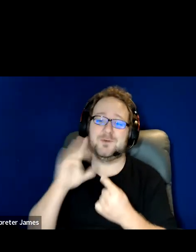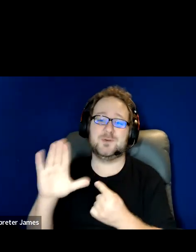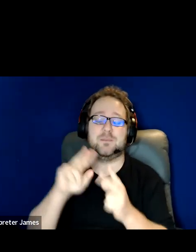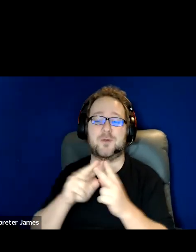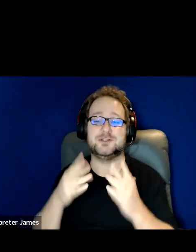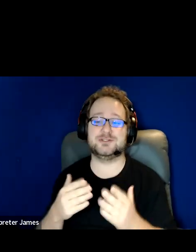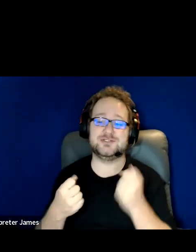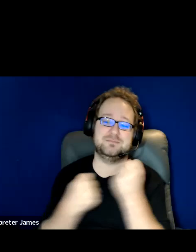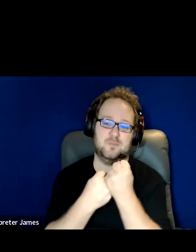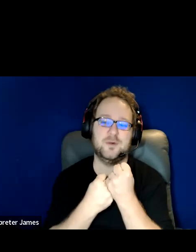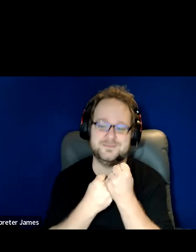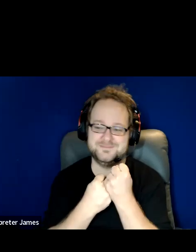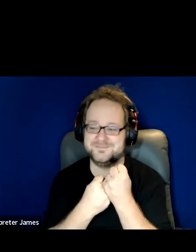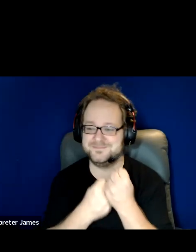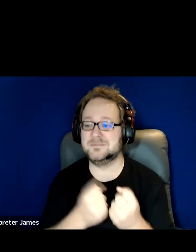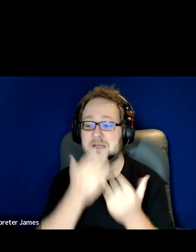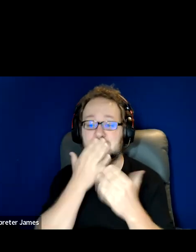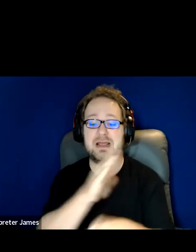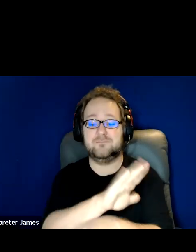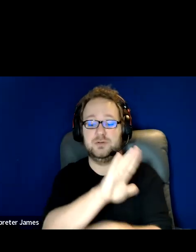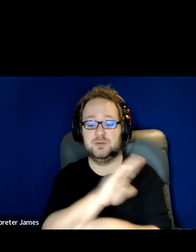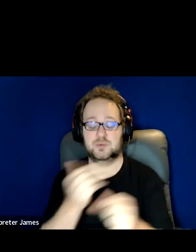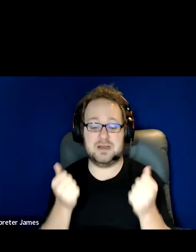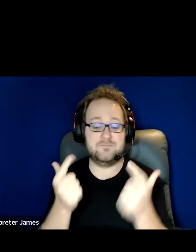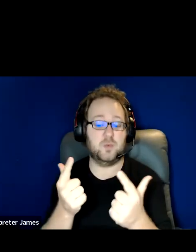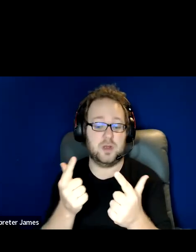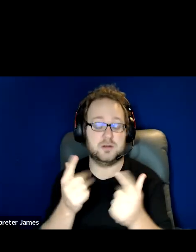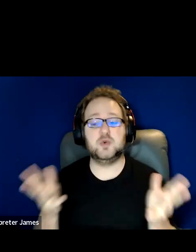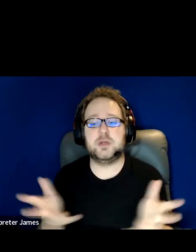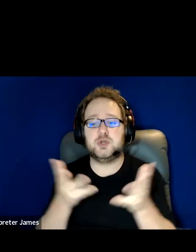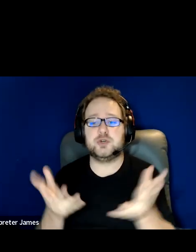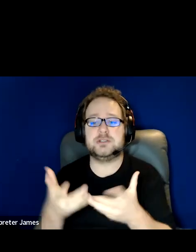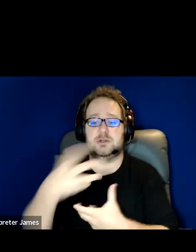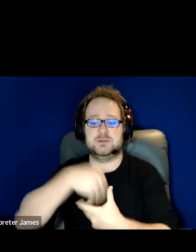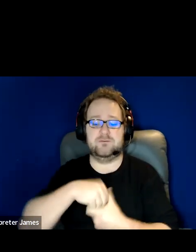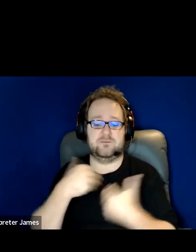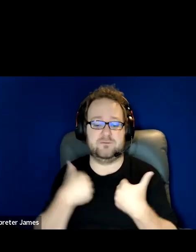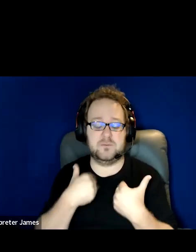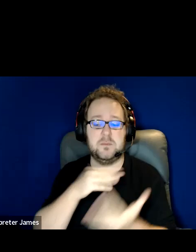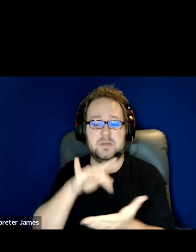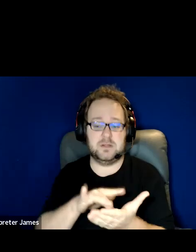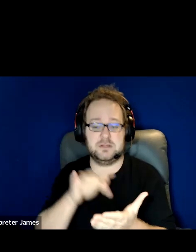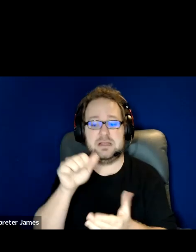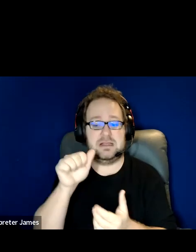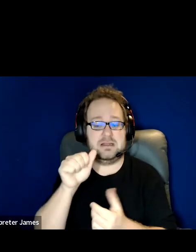And good afternoon, everyone, to encourage inclusivity. I am a middle-aged South Asian male.